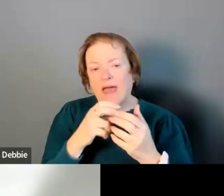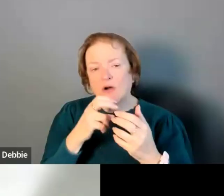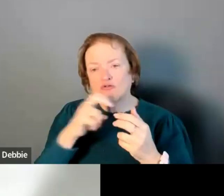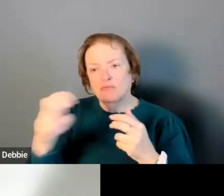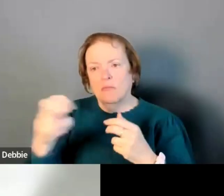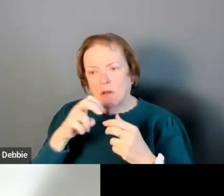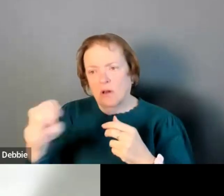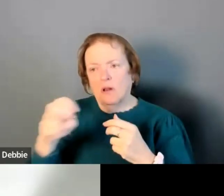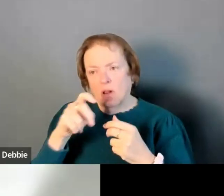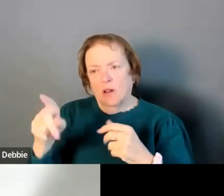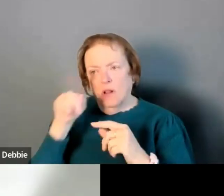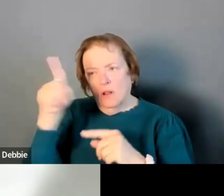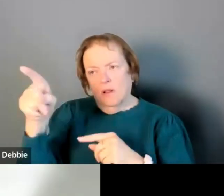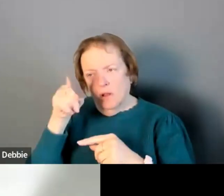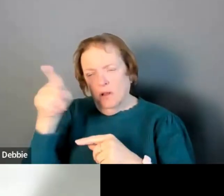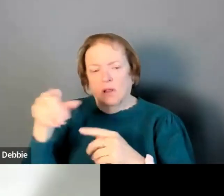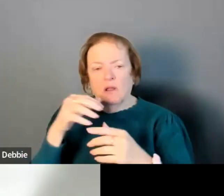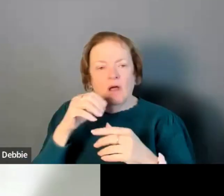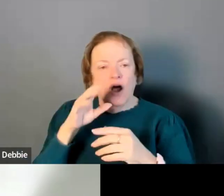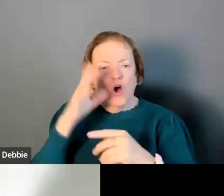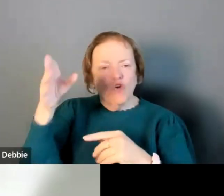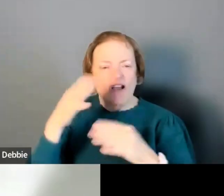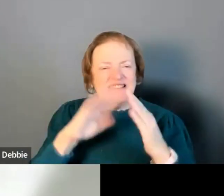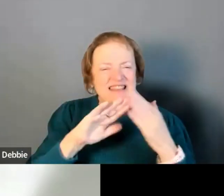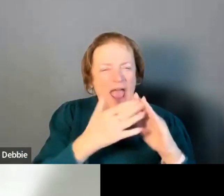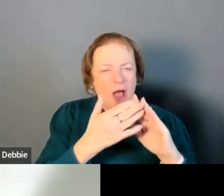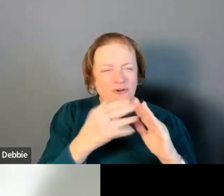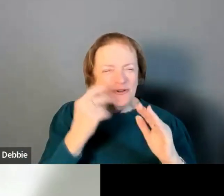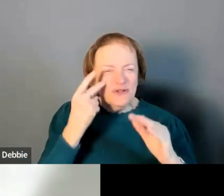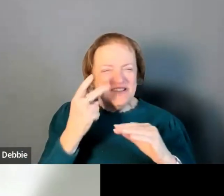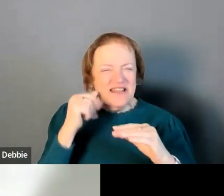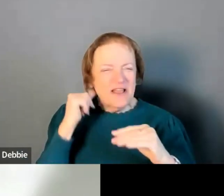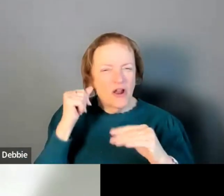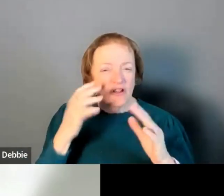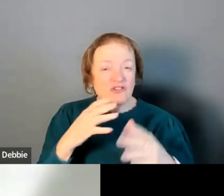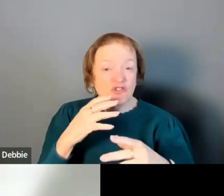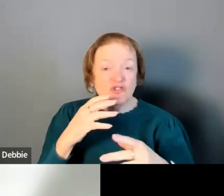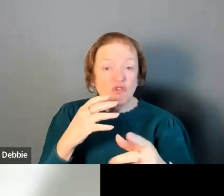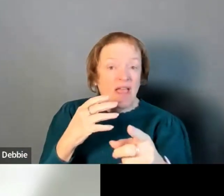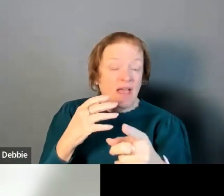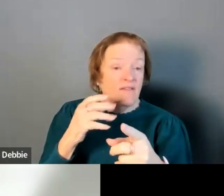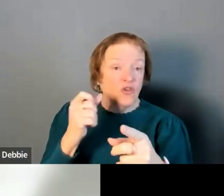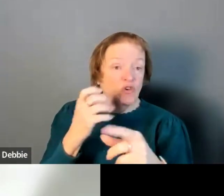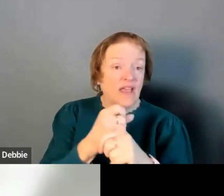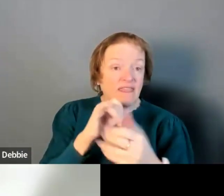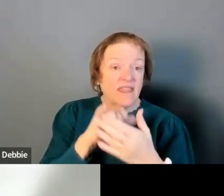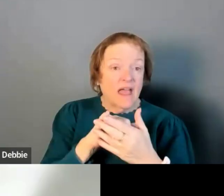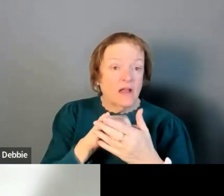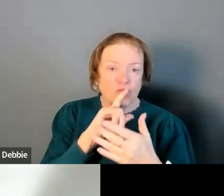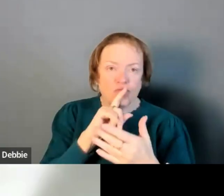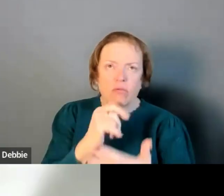because if you can convince them to get you this, your life is going to change tremendously. So, this is the new Roger. Now,